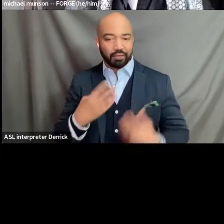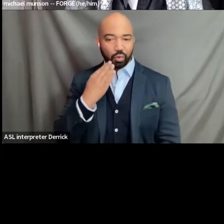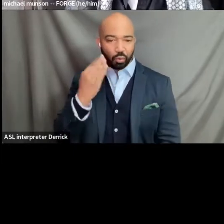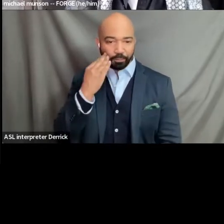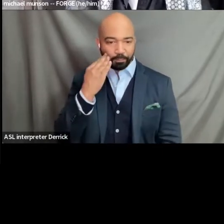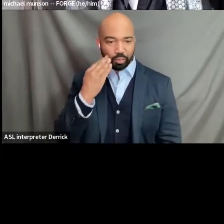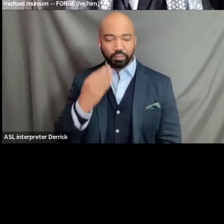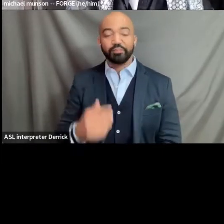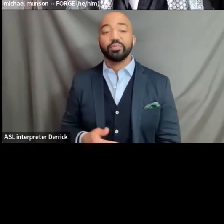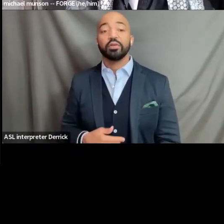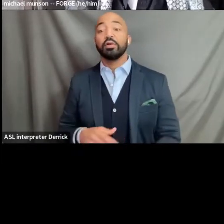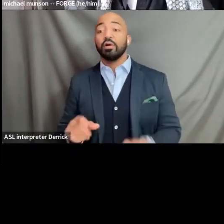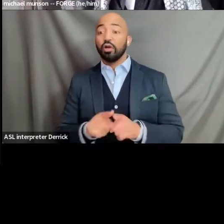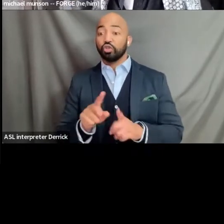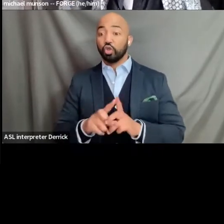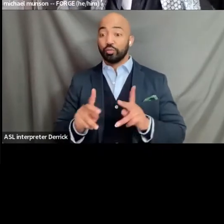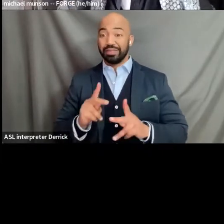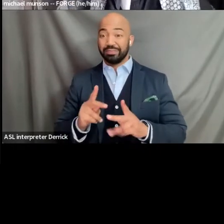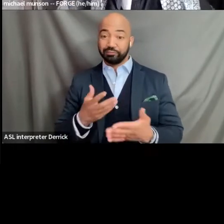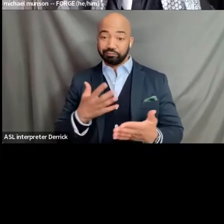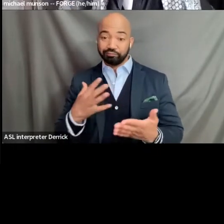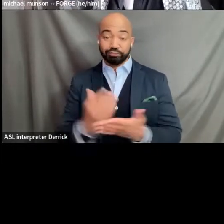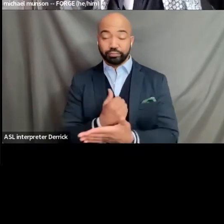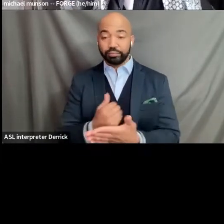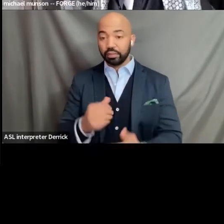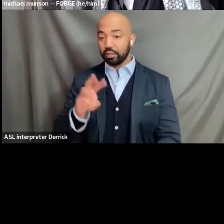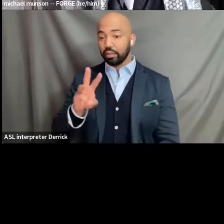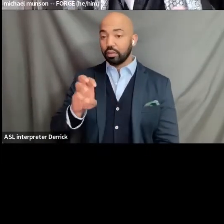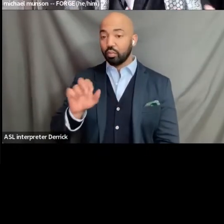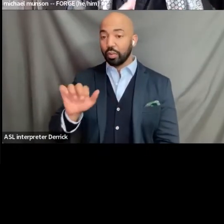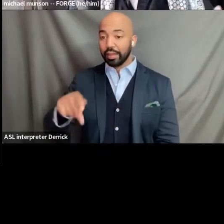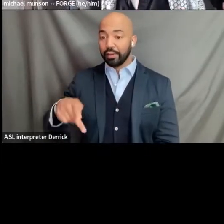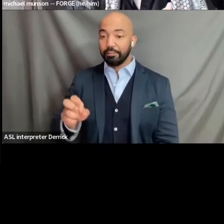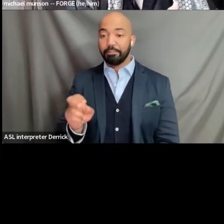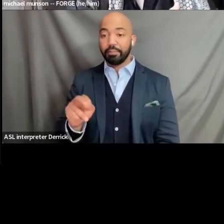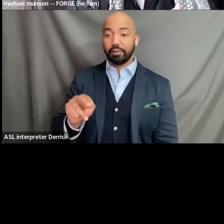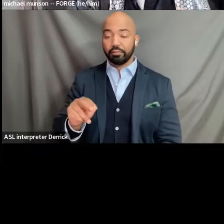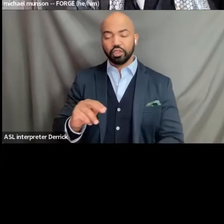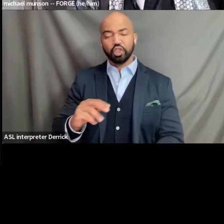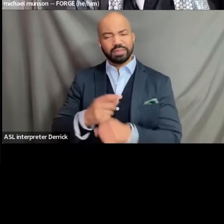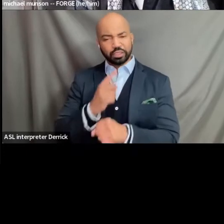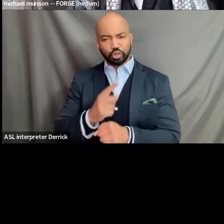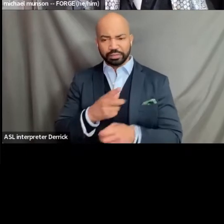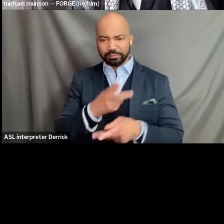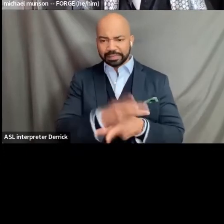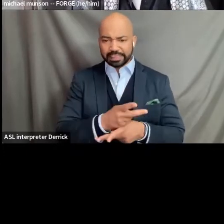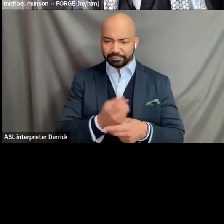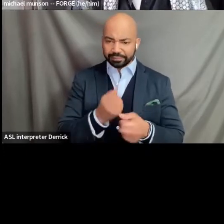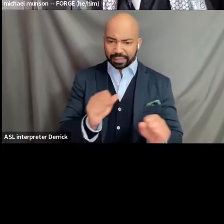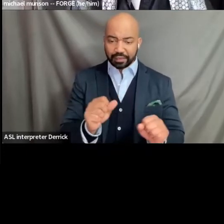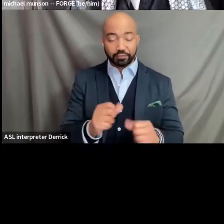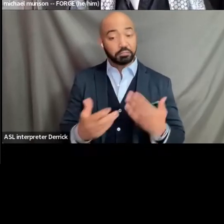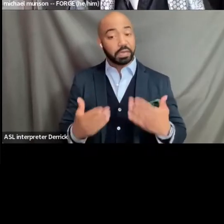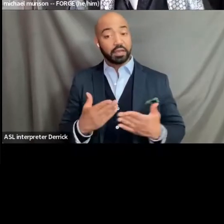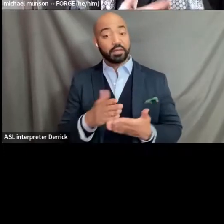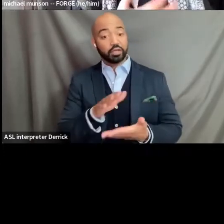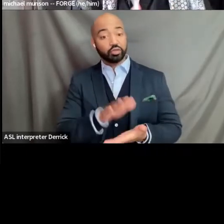and acquiring weapons to maintain their safety and that can be involved in work or involved in school as we saw